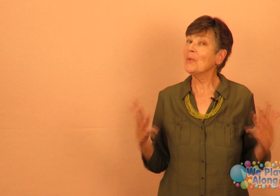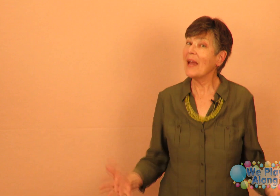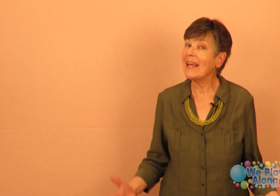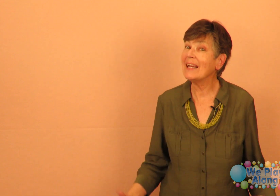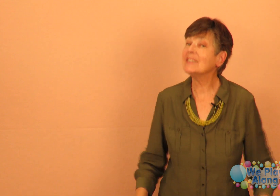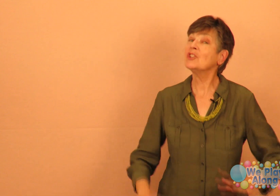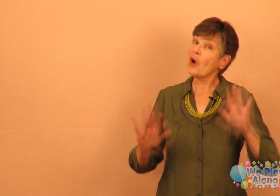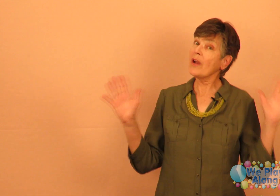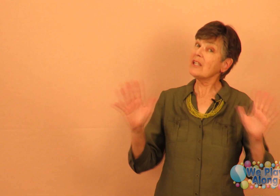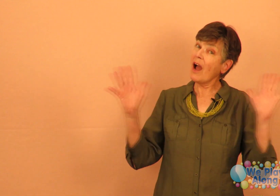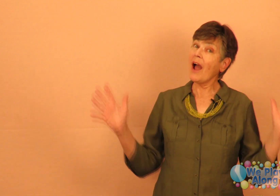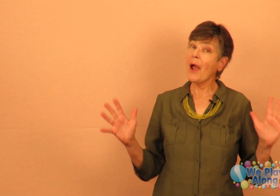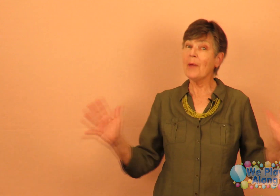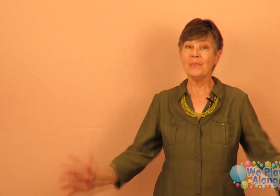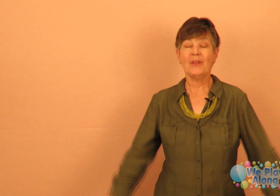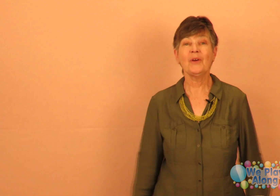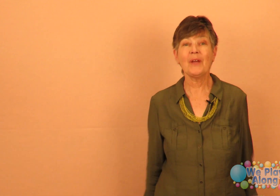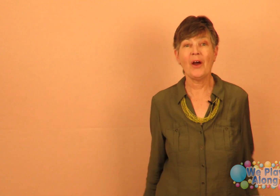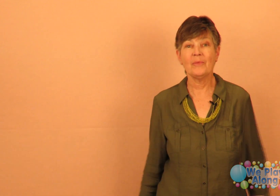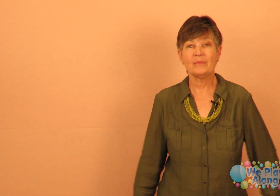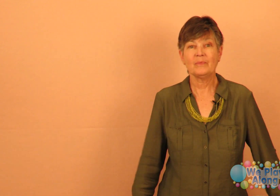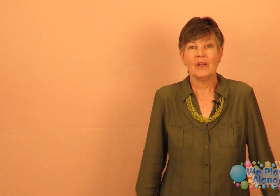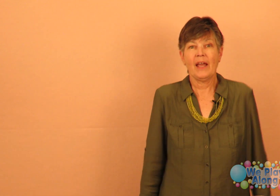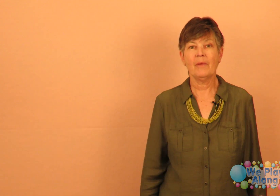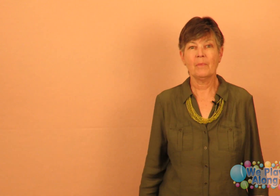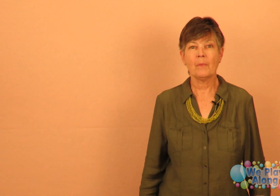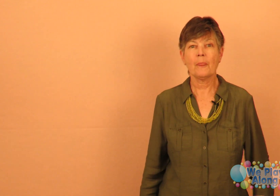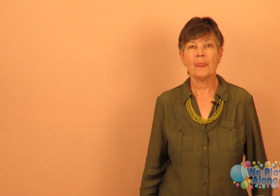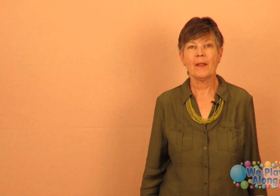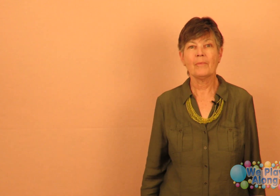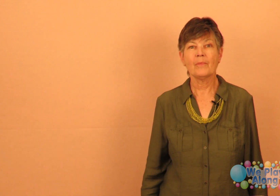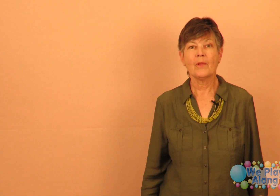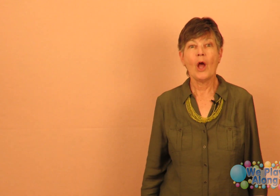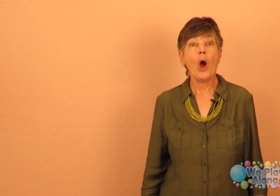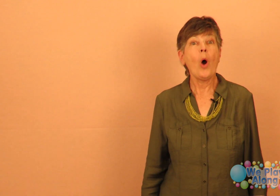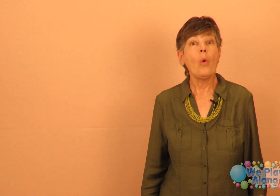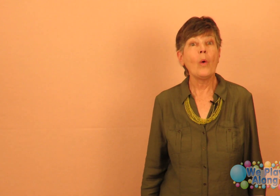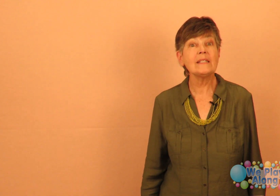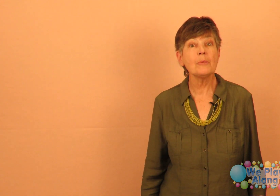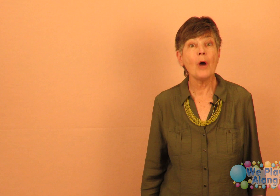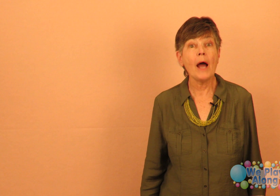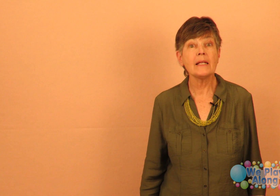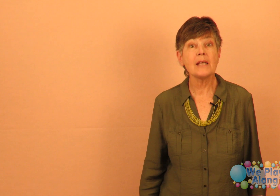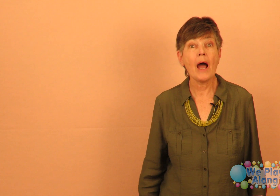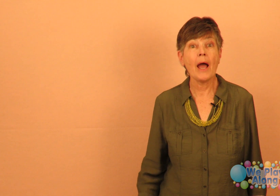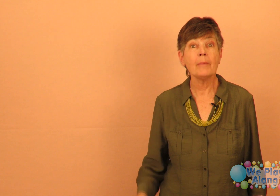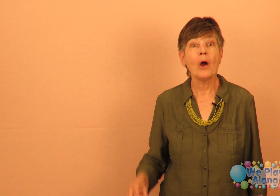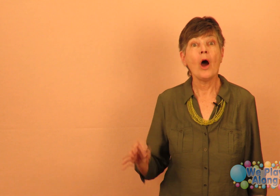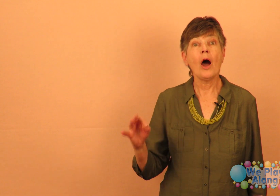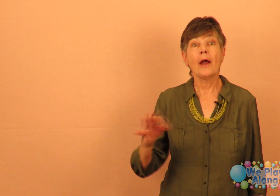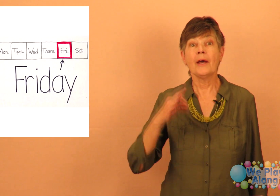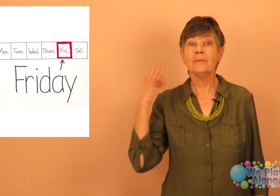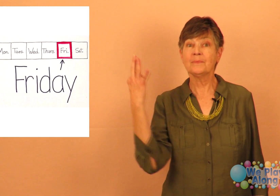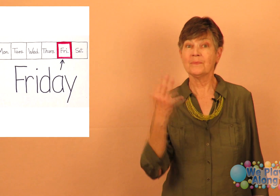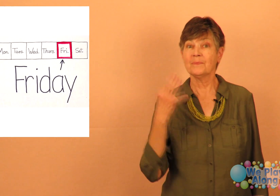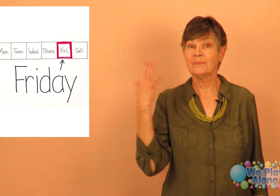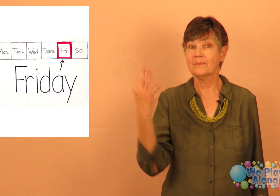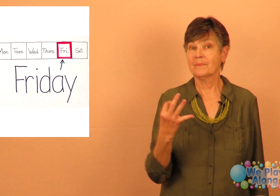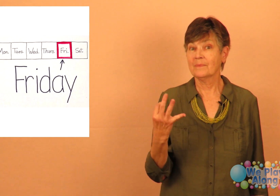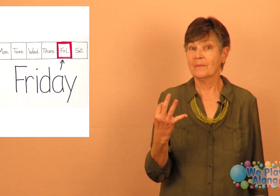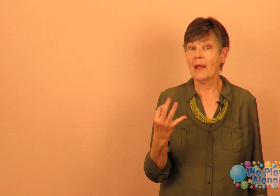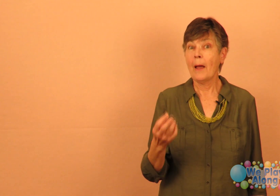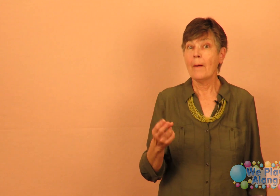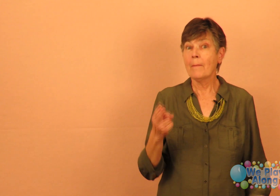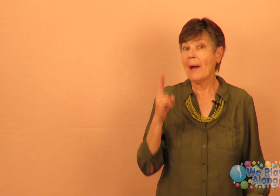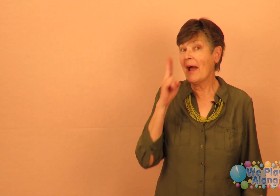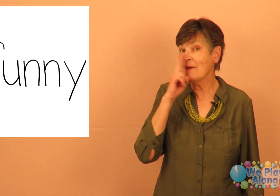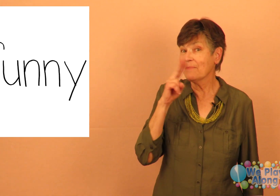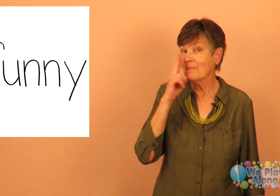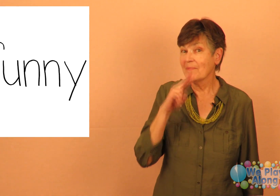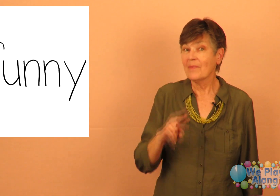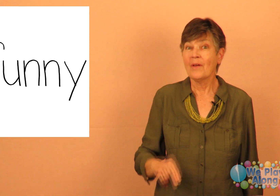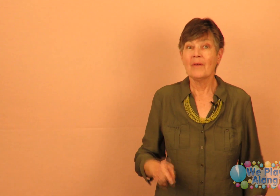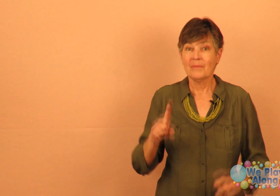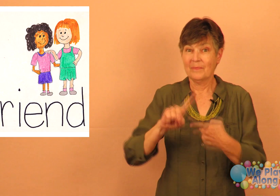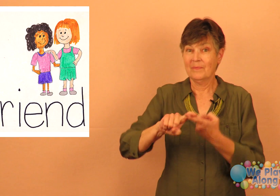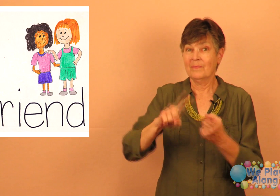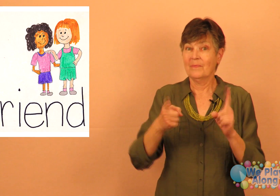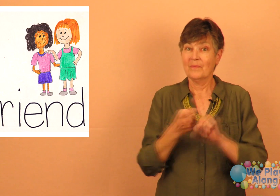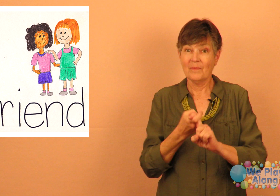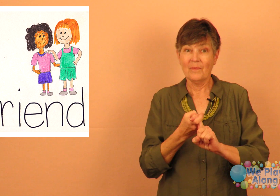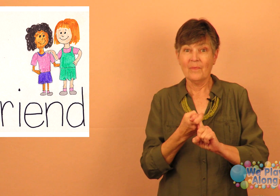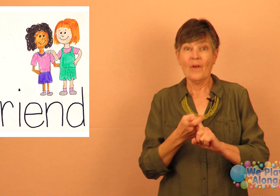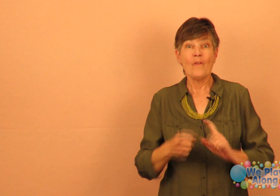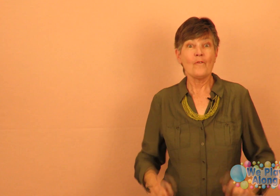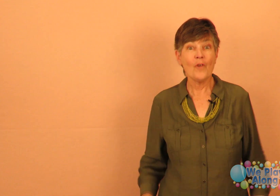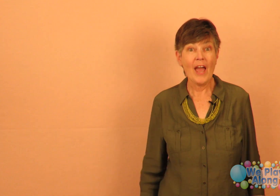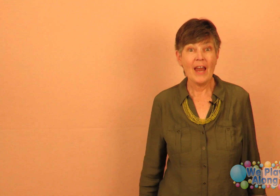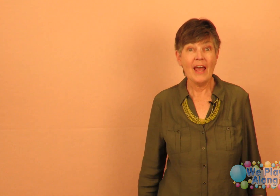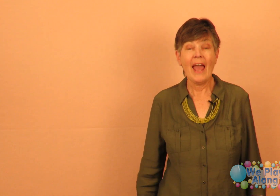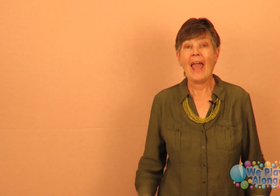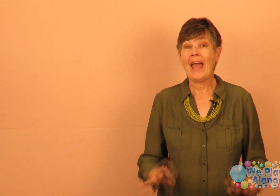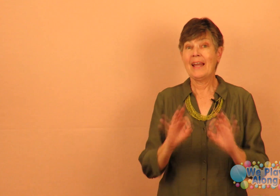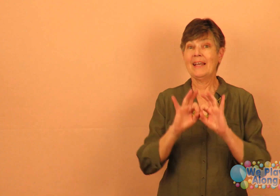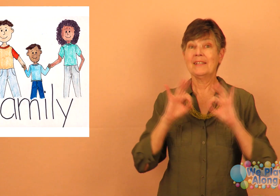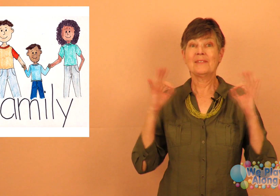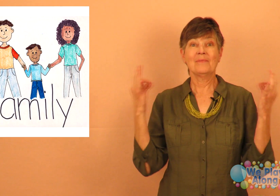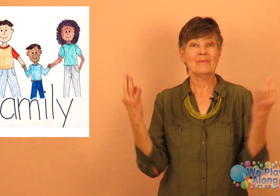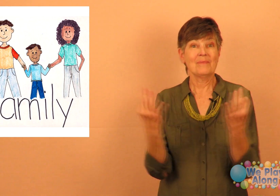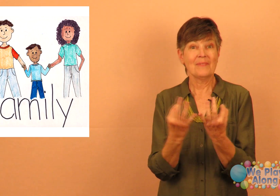you ready at story time here we go okay once upon a time on a my Fred and his